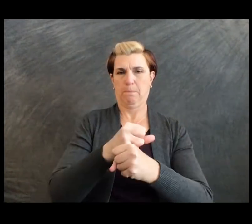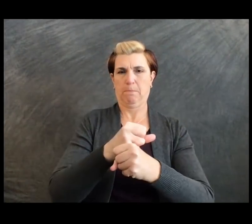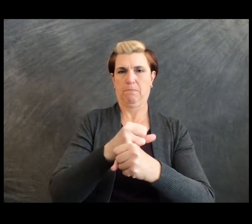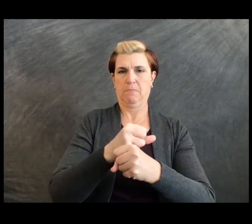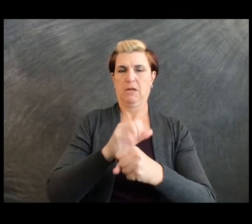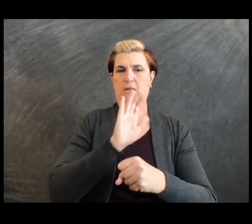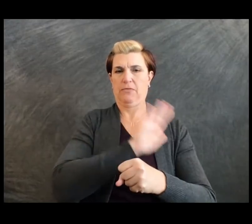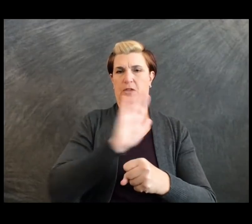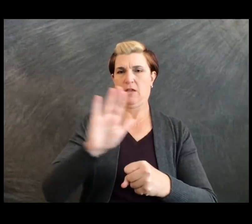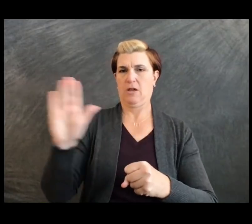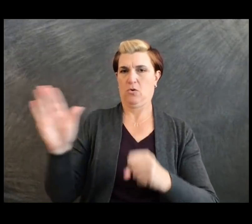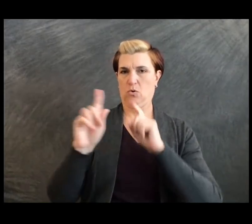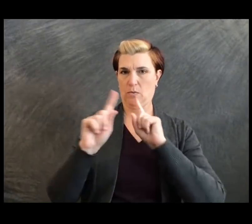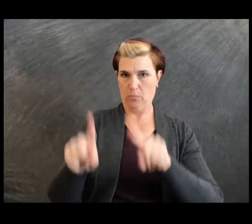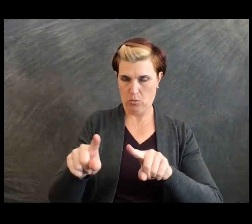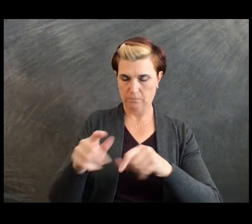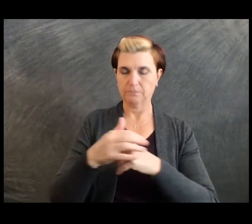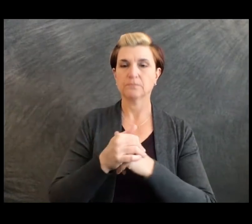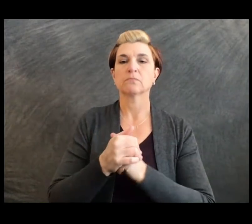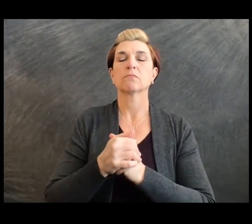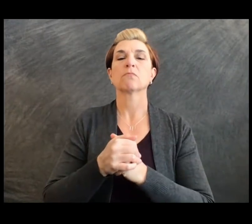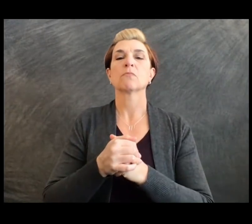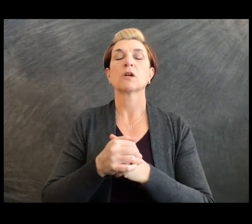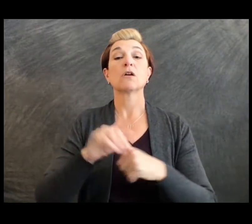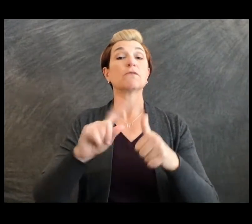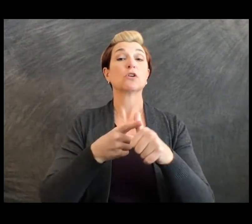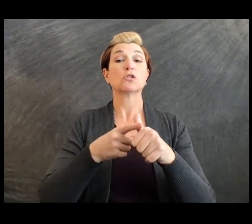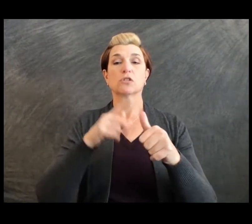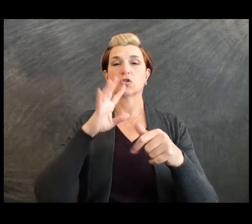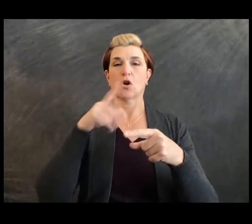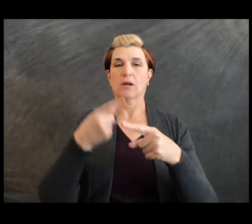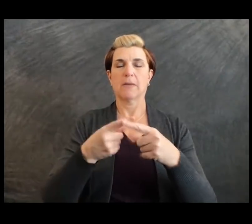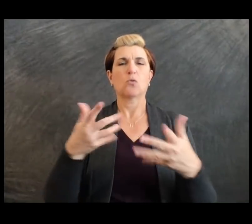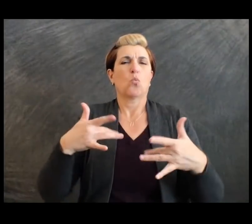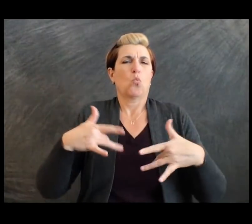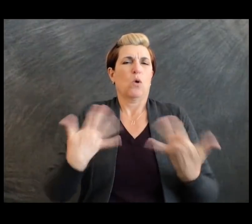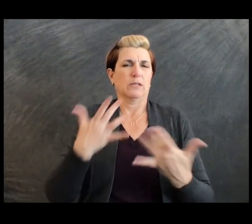status of the dynamics of the of the break I mean you all know the numbers